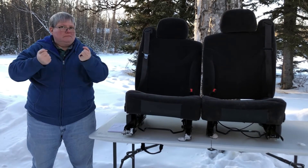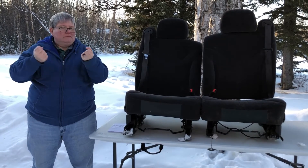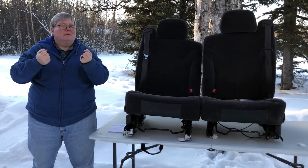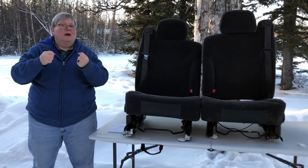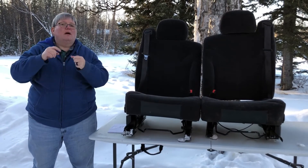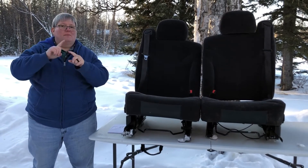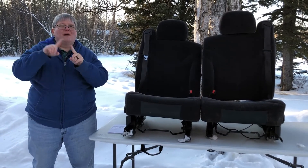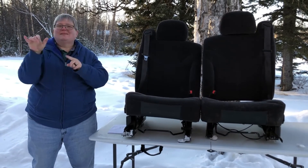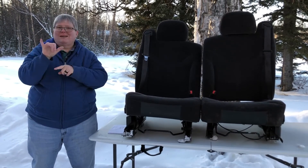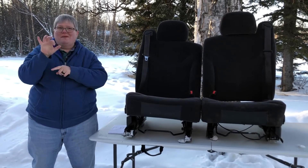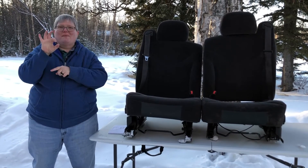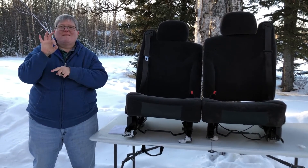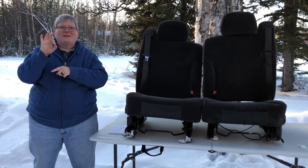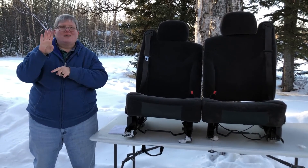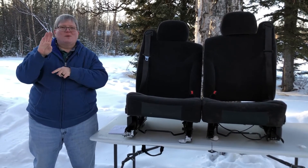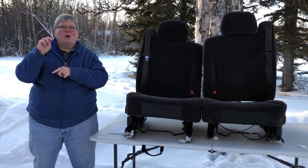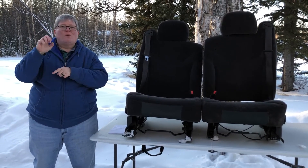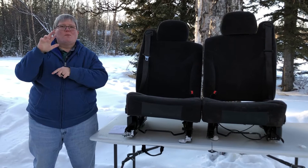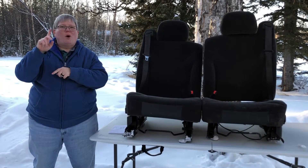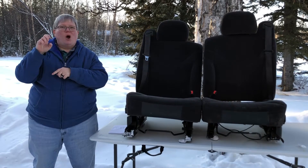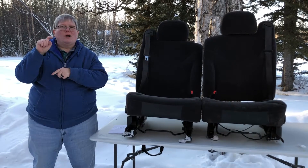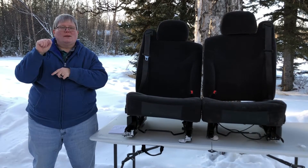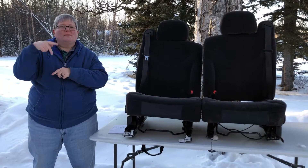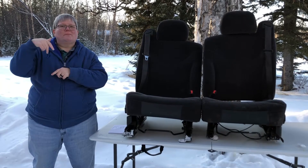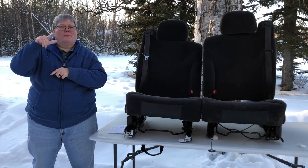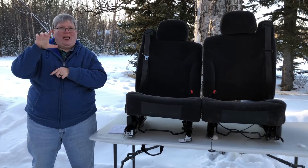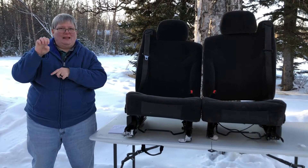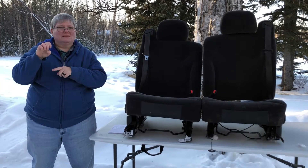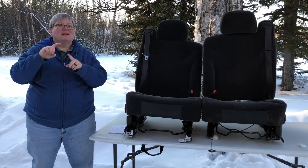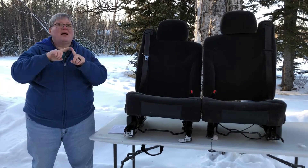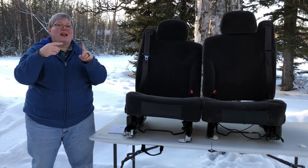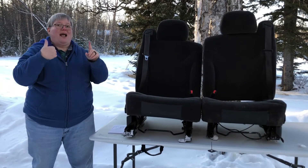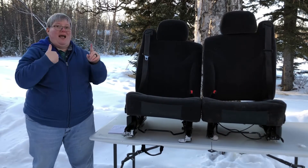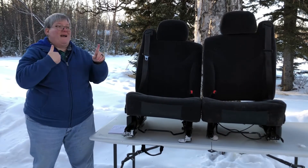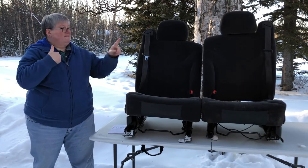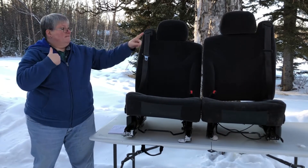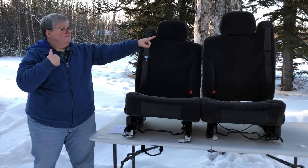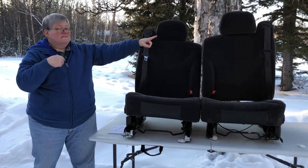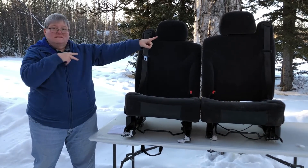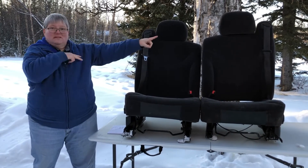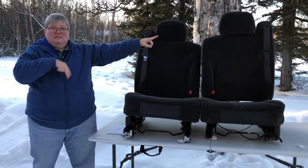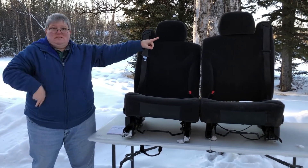of vehicle. But also on Facebook Marketplace and they have the integrated seat belts.